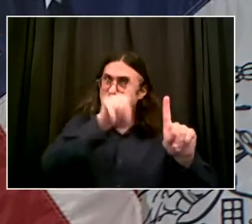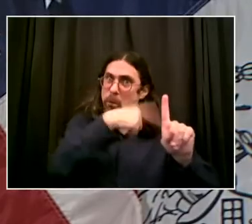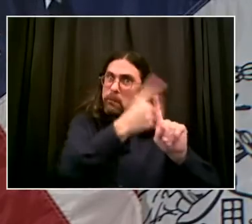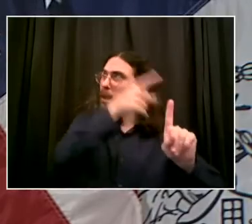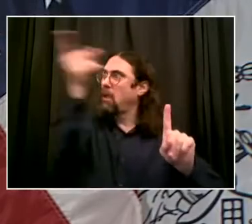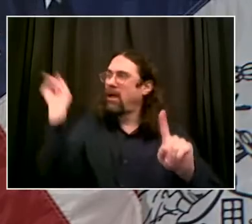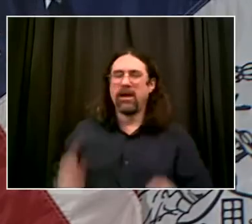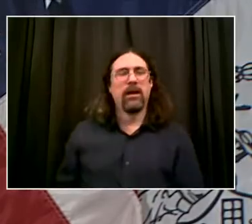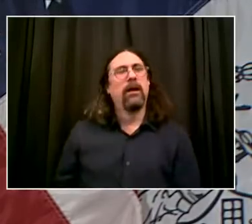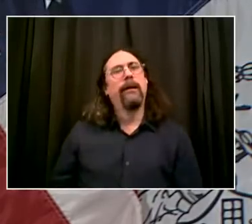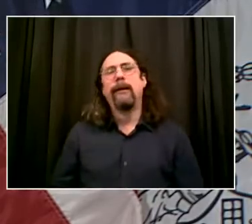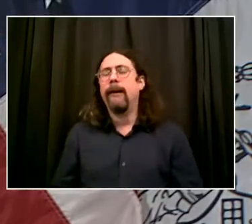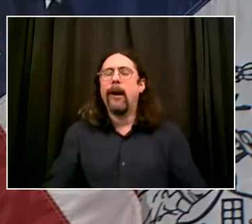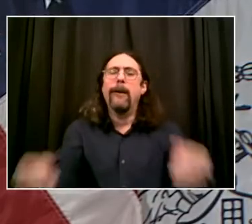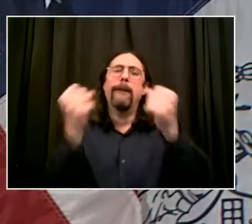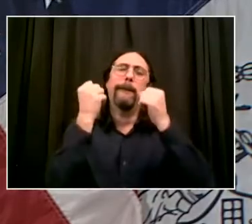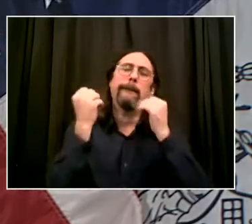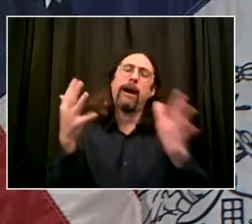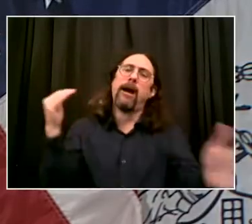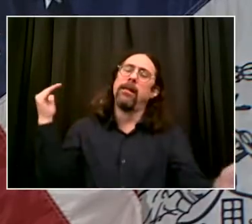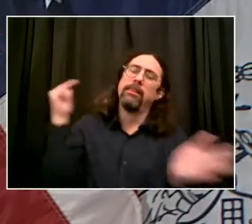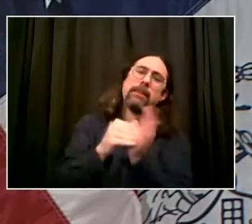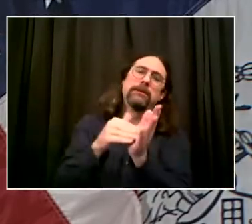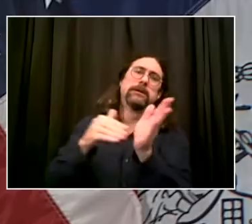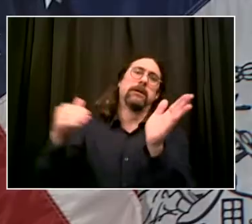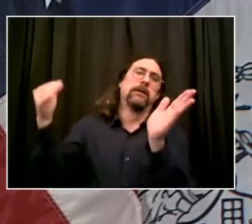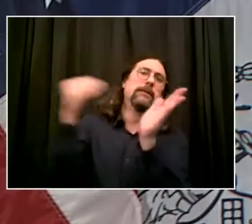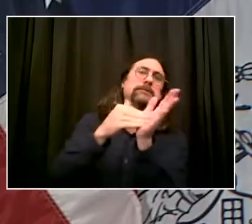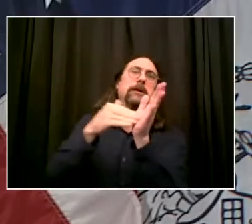THAN TO JUST COME BACK TO SCHOOL NEXT YEAR WITH THE SAME BOLD APPROACH,